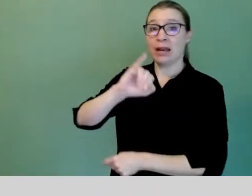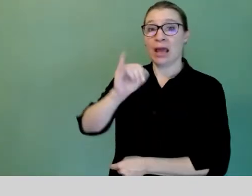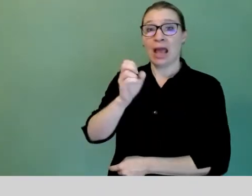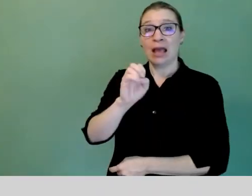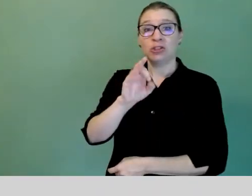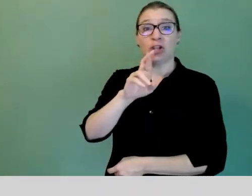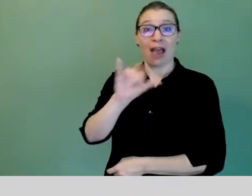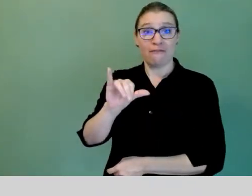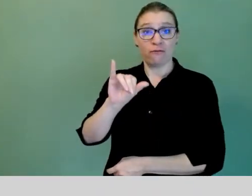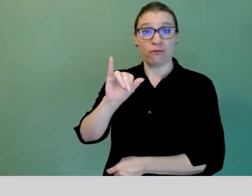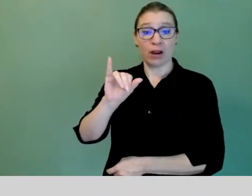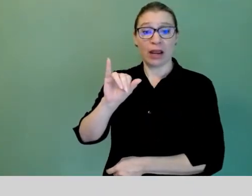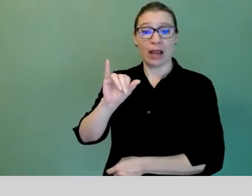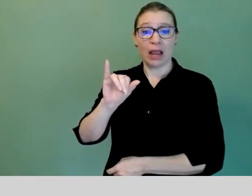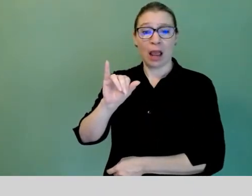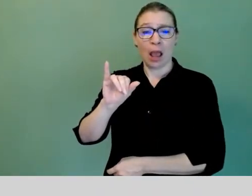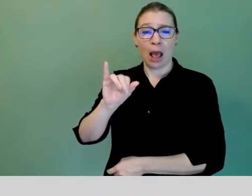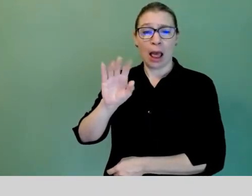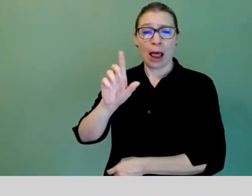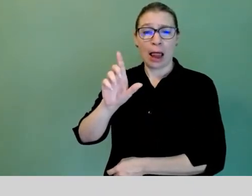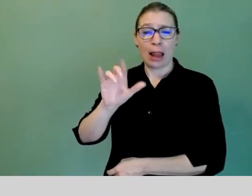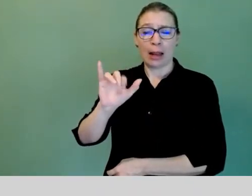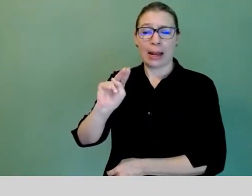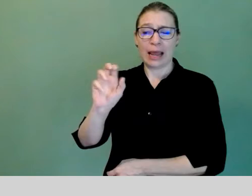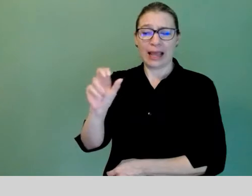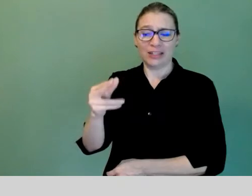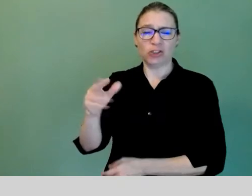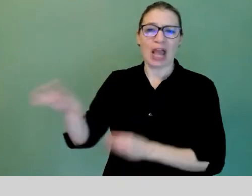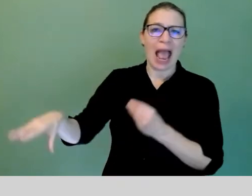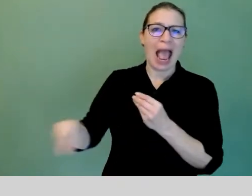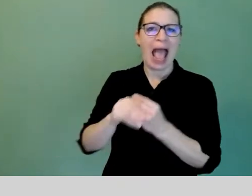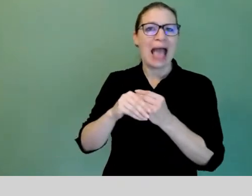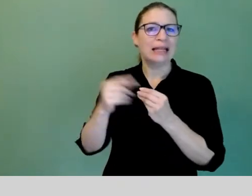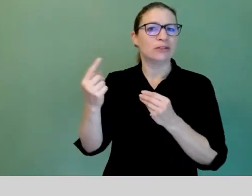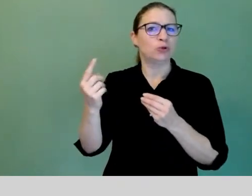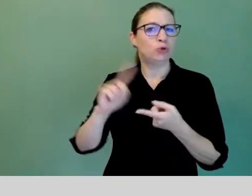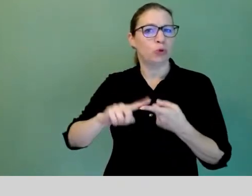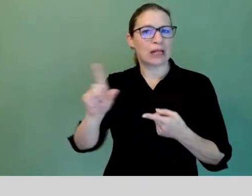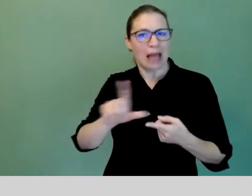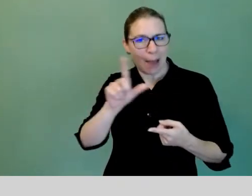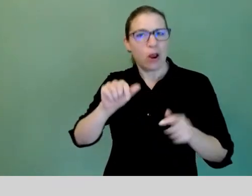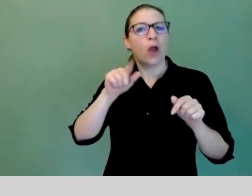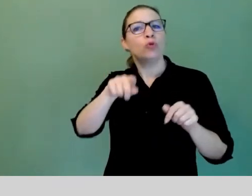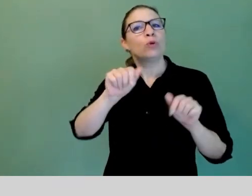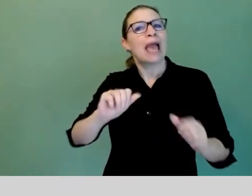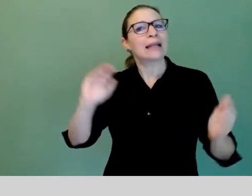that allows you to compare image data to emotions like happy, sad, angry, et cetera,